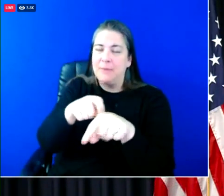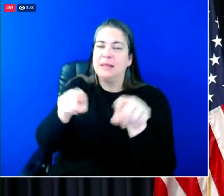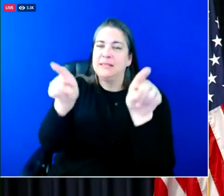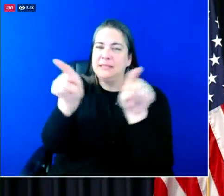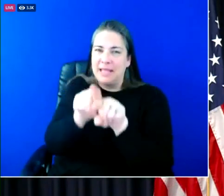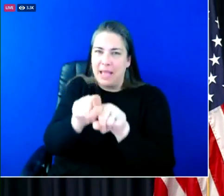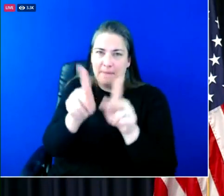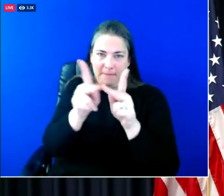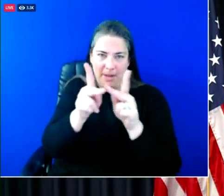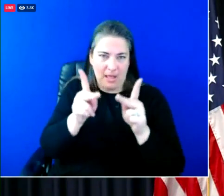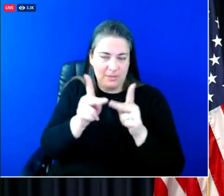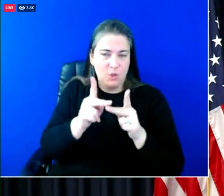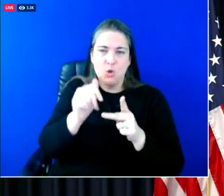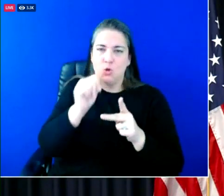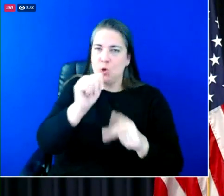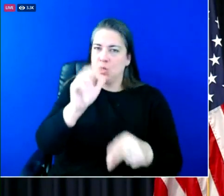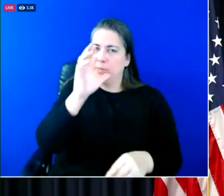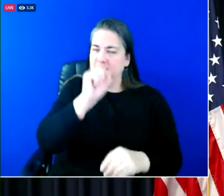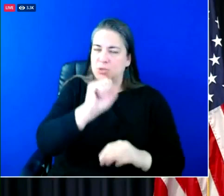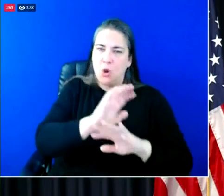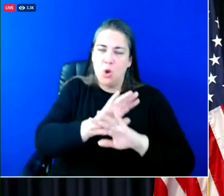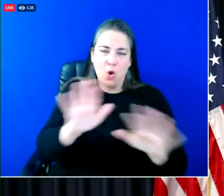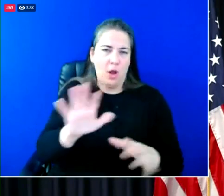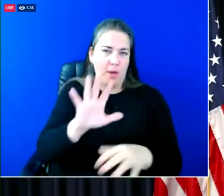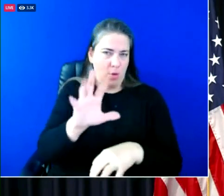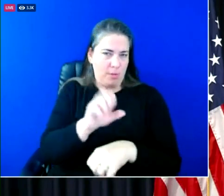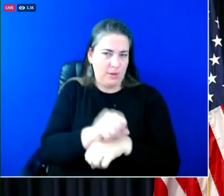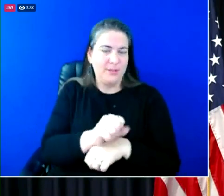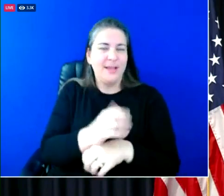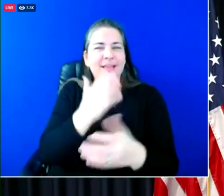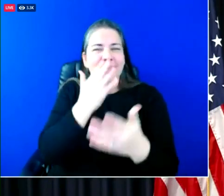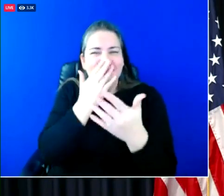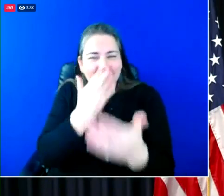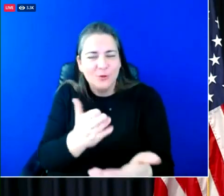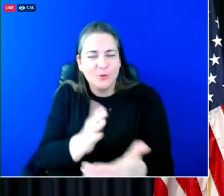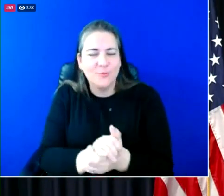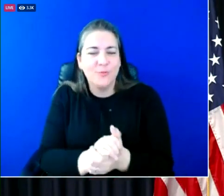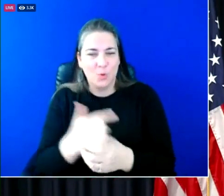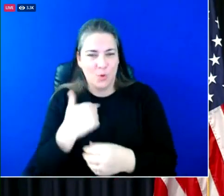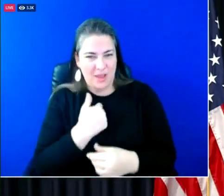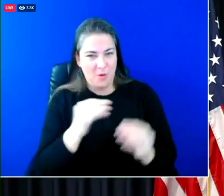appointment. Thank everybody very much, and we'll have more updates if they're necessary